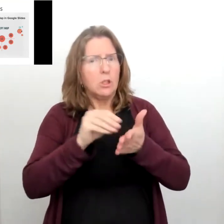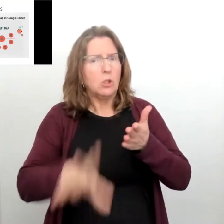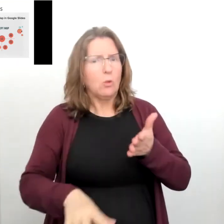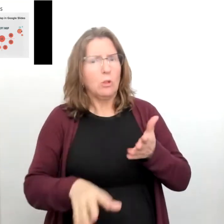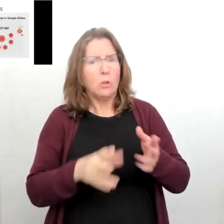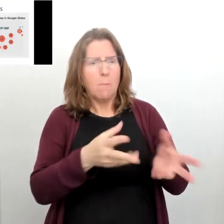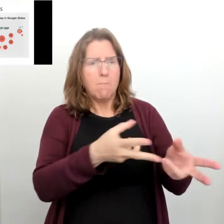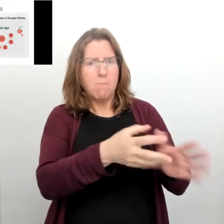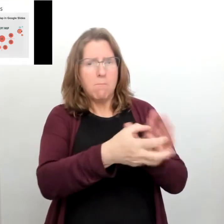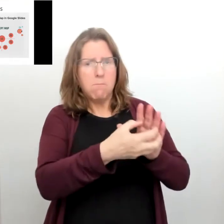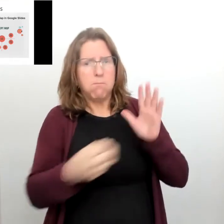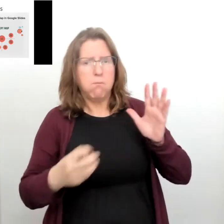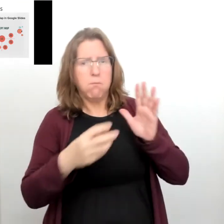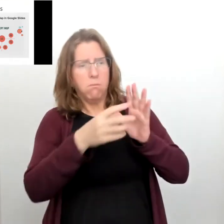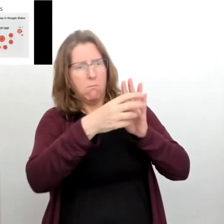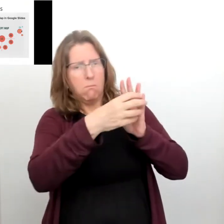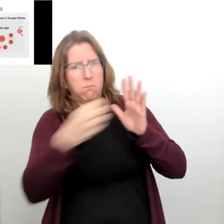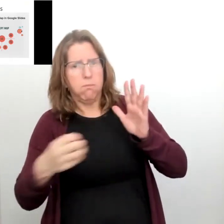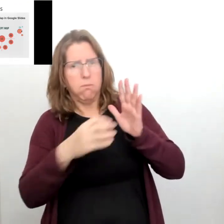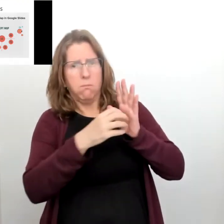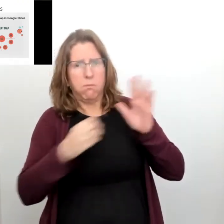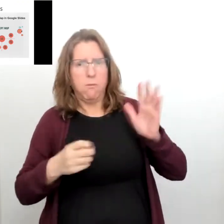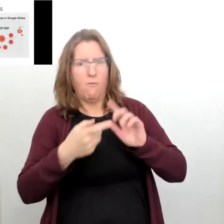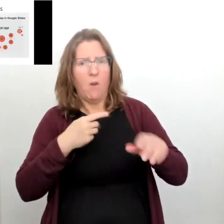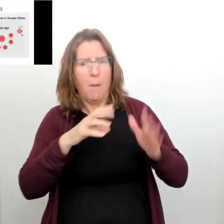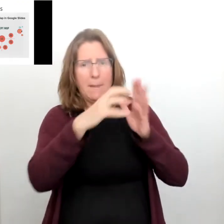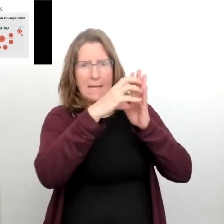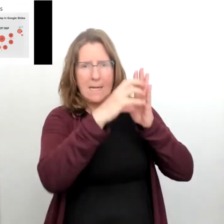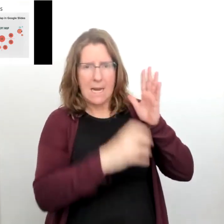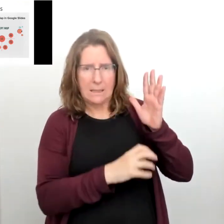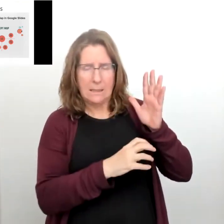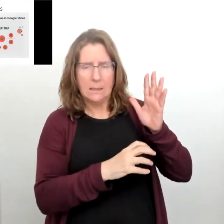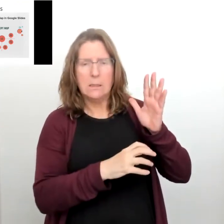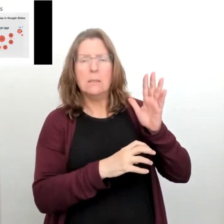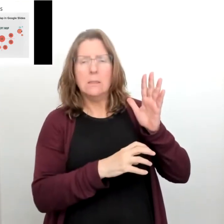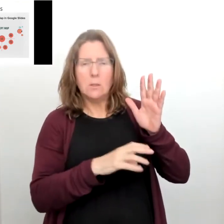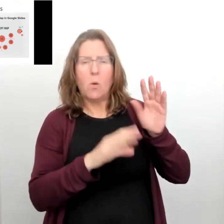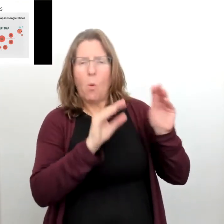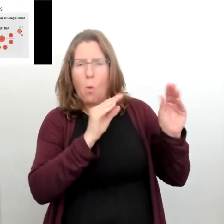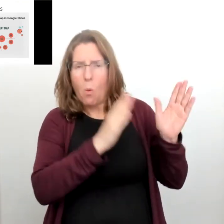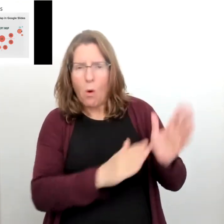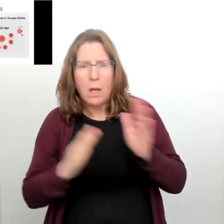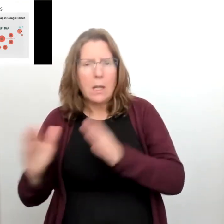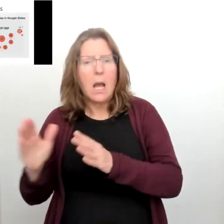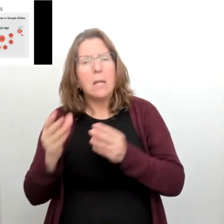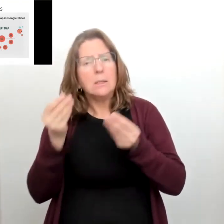Students can pull out the main ideas and relationships from the text or lesson being taught.